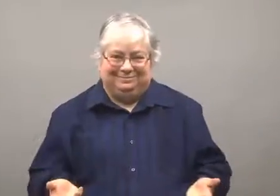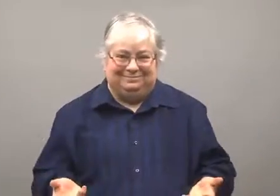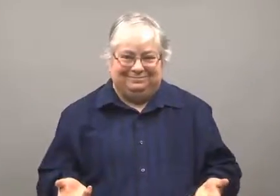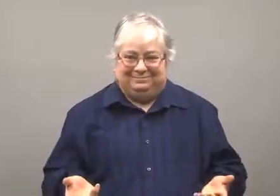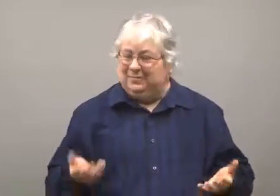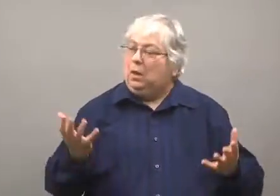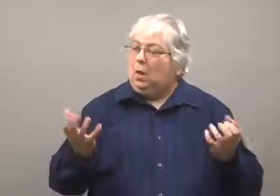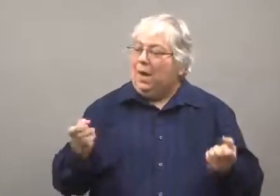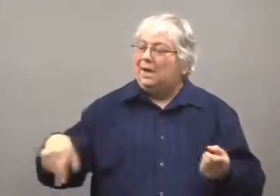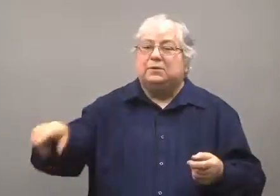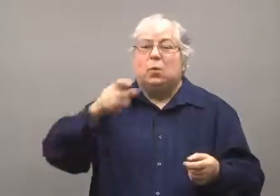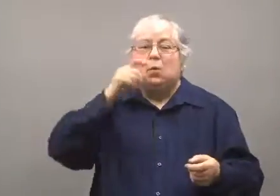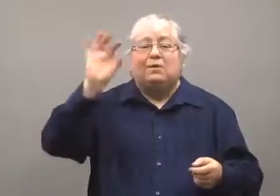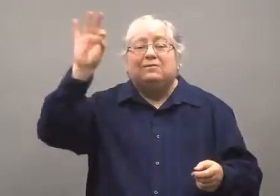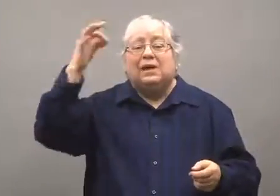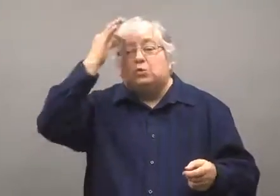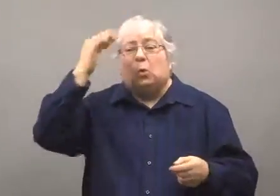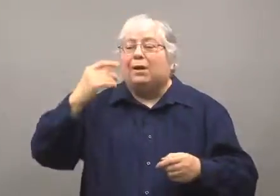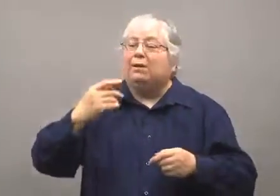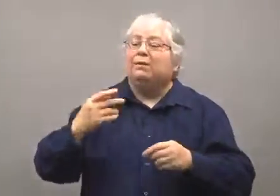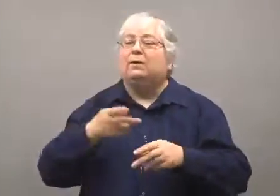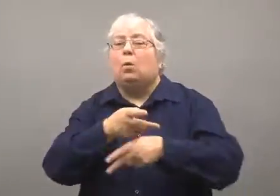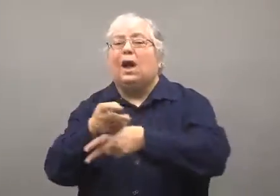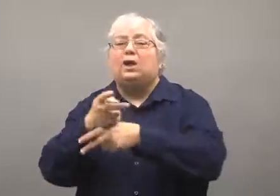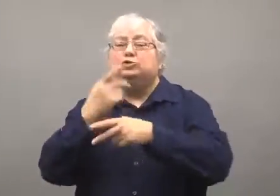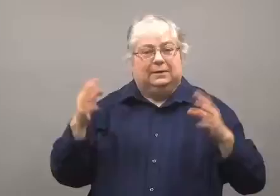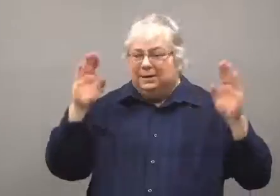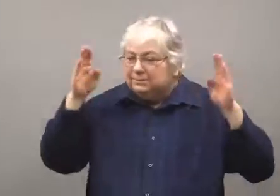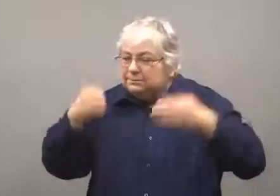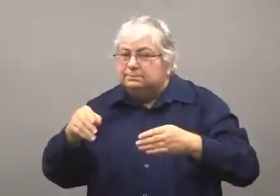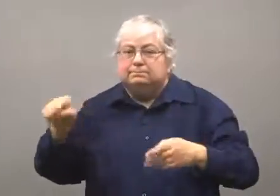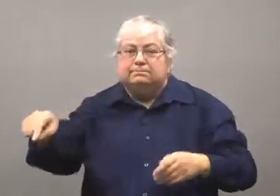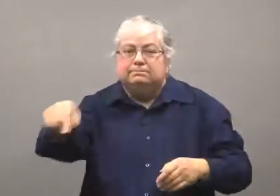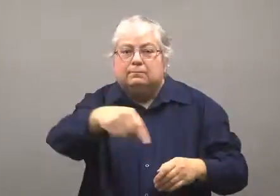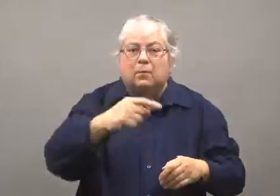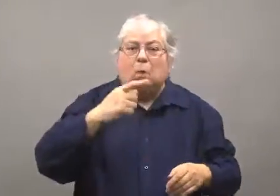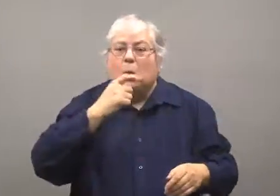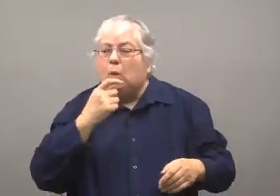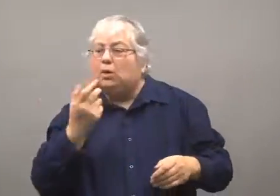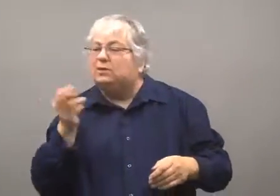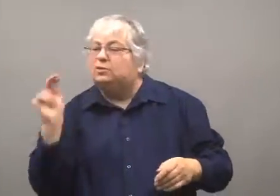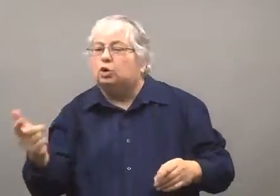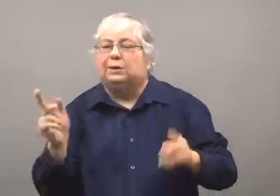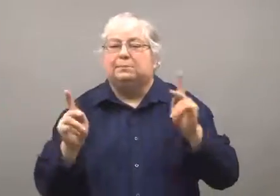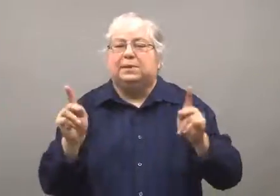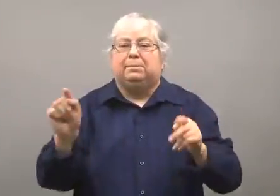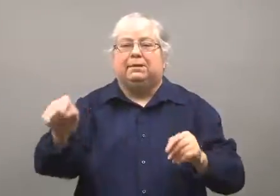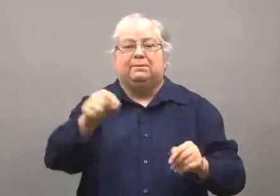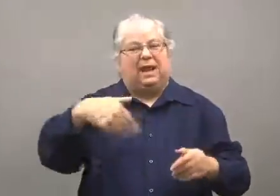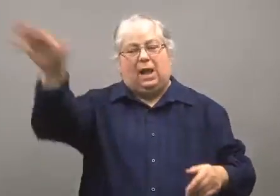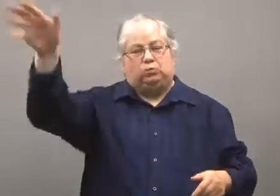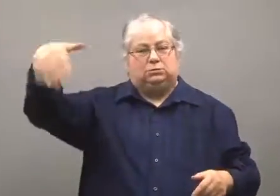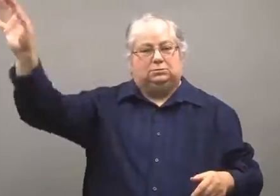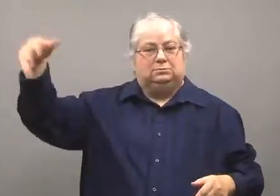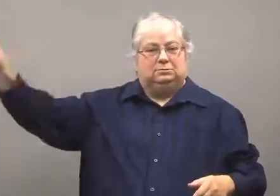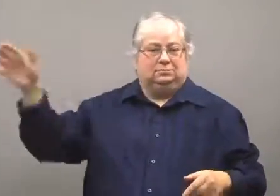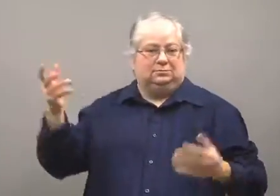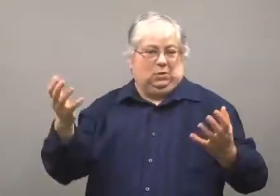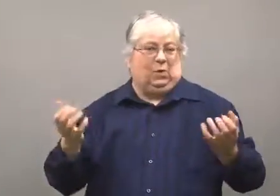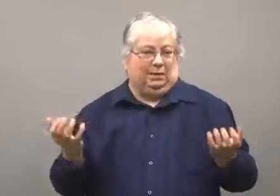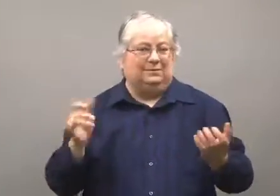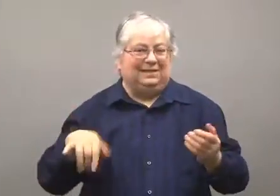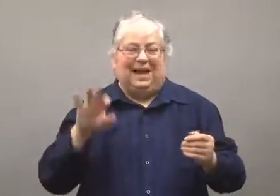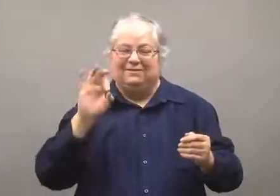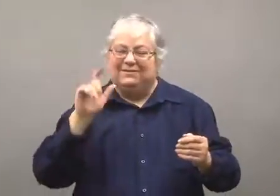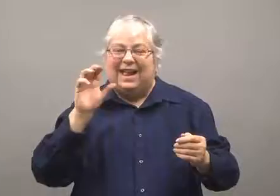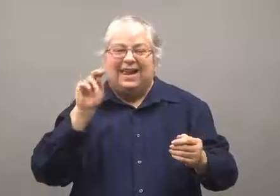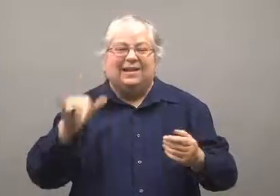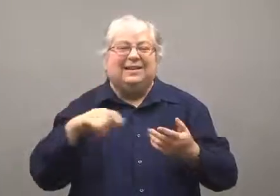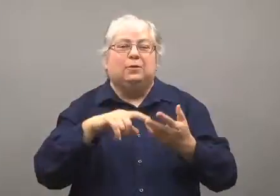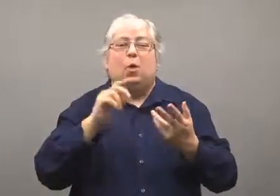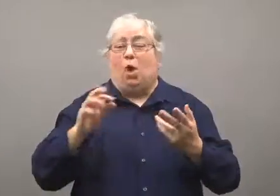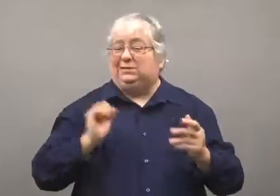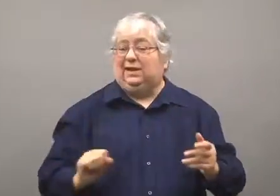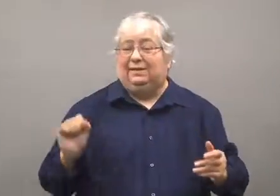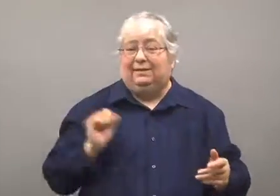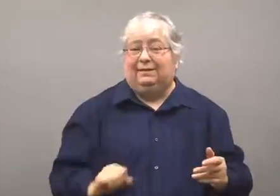He wants federal agents responsible for them to focus on deporting undesirables